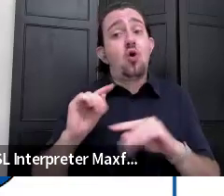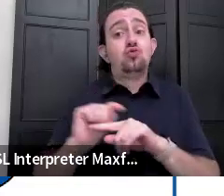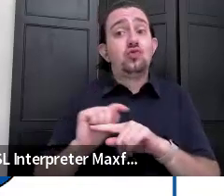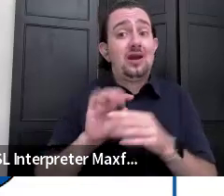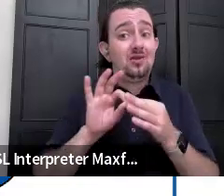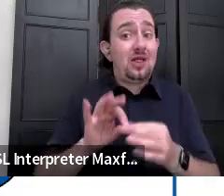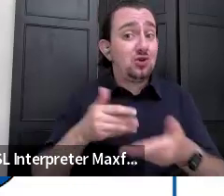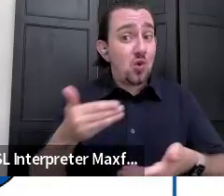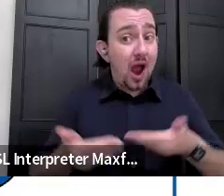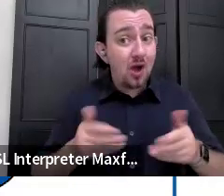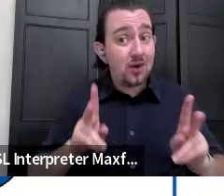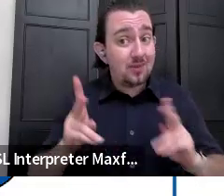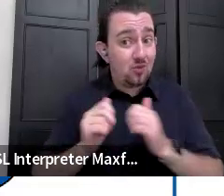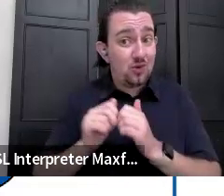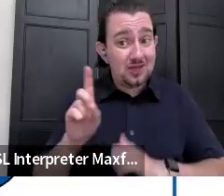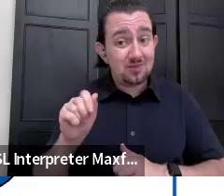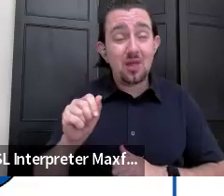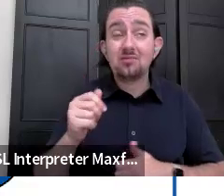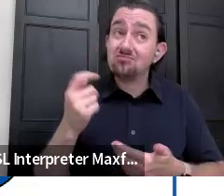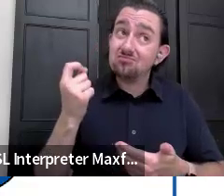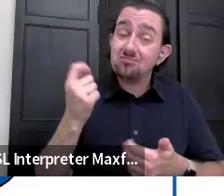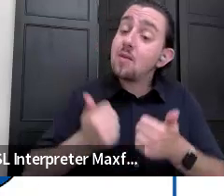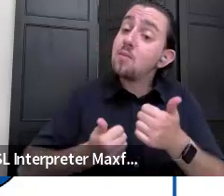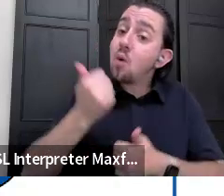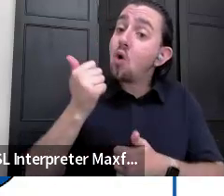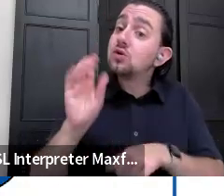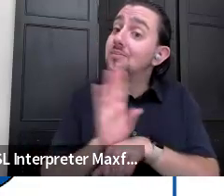are small businesses. And they are not trained.